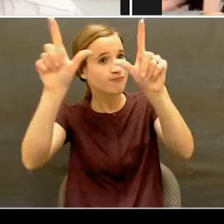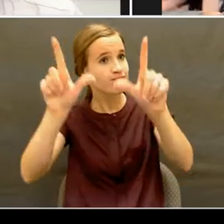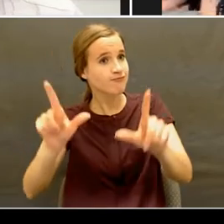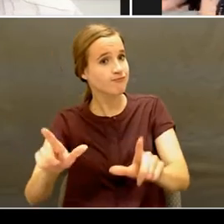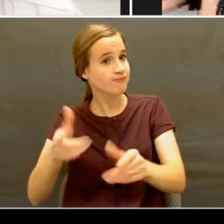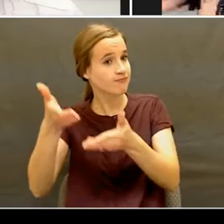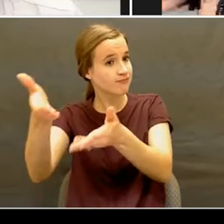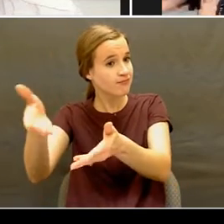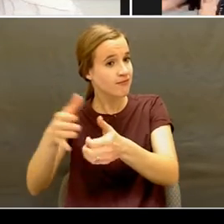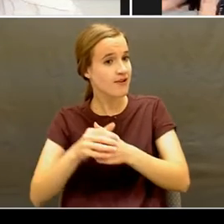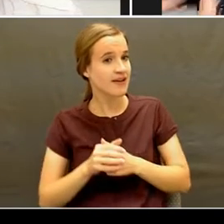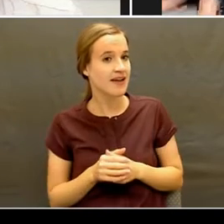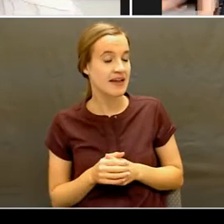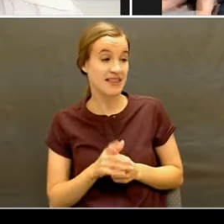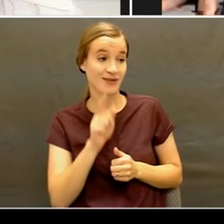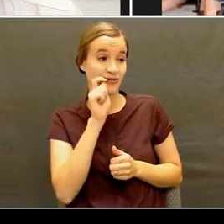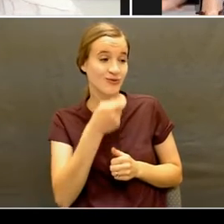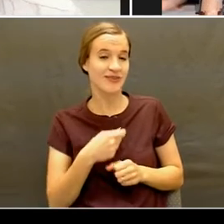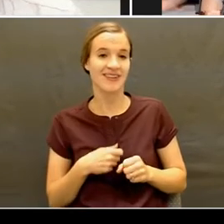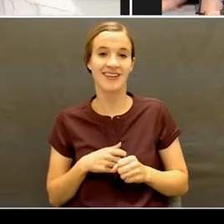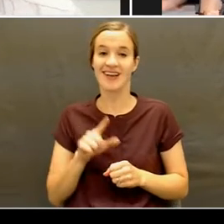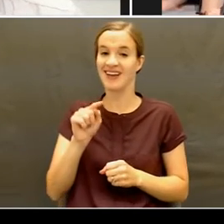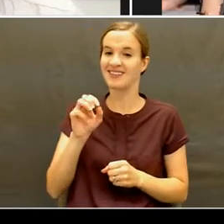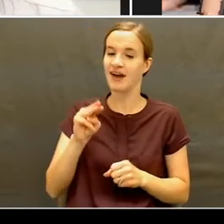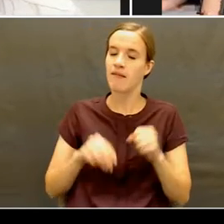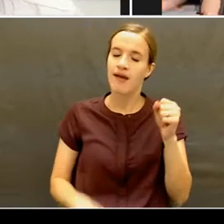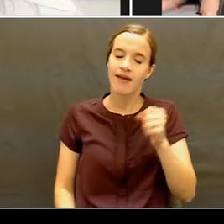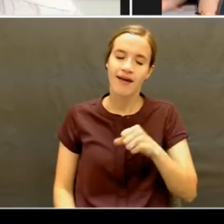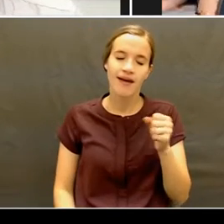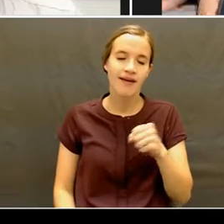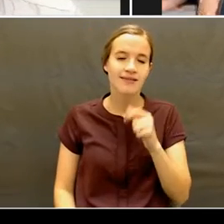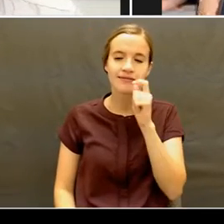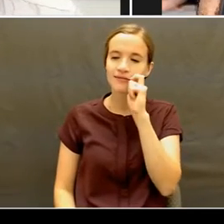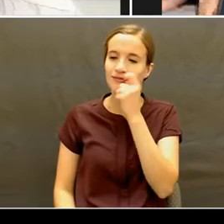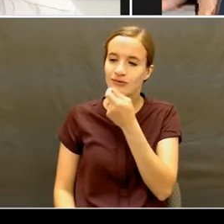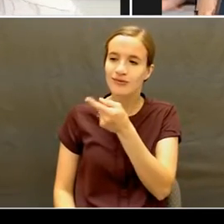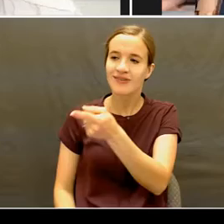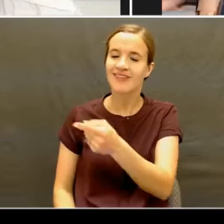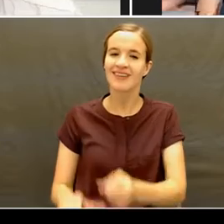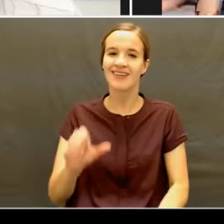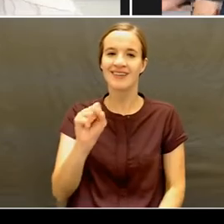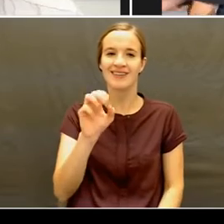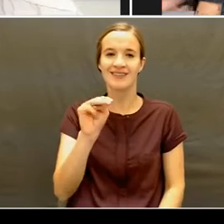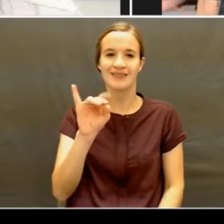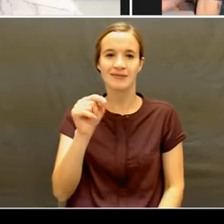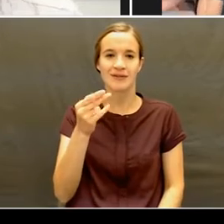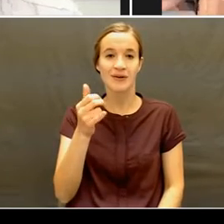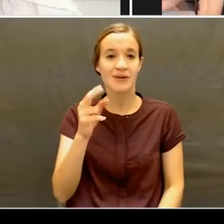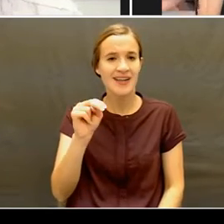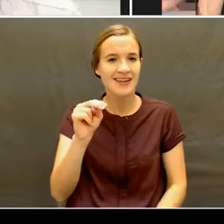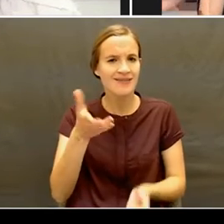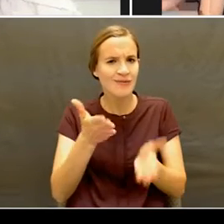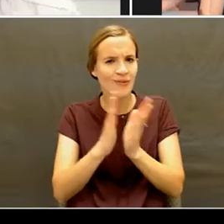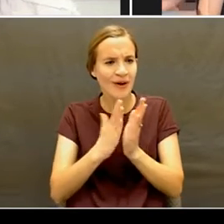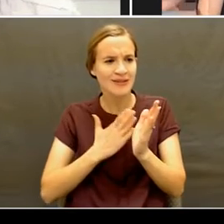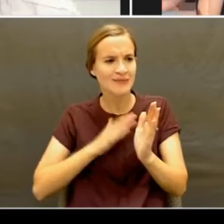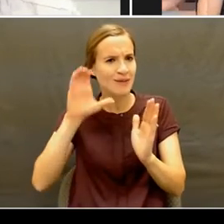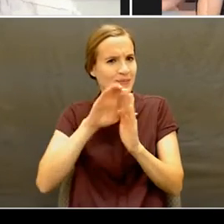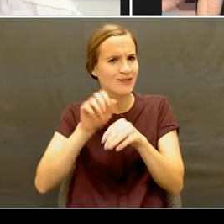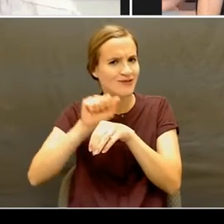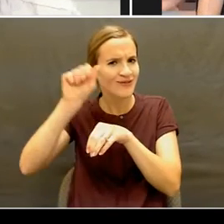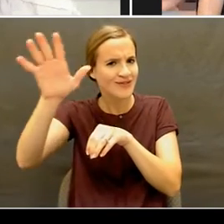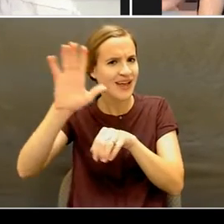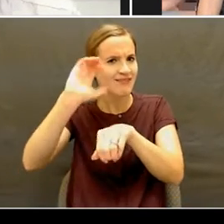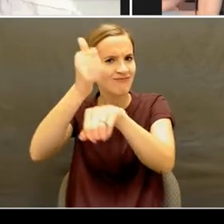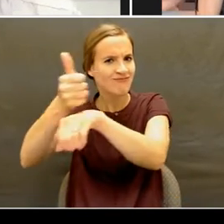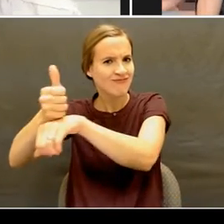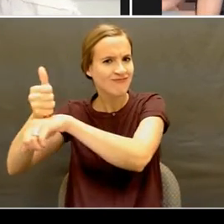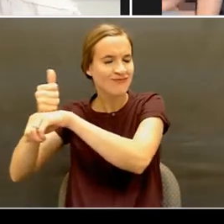Tom: Yes, I love when that happened because it was just, and I got to see when I got to see it. I